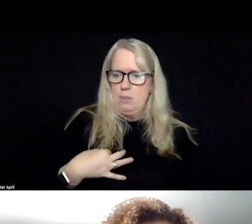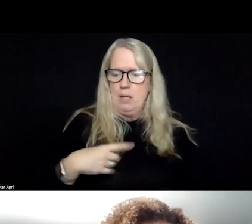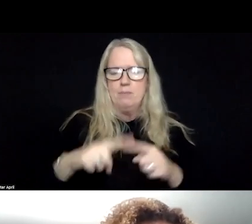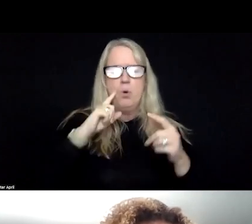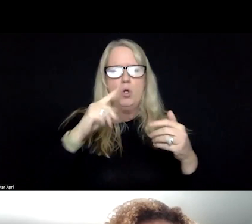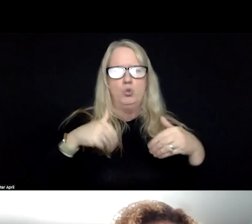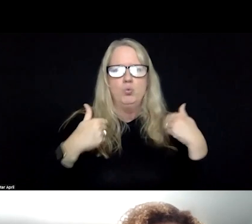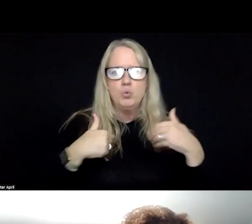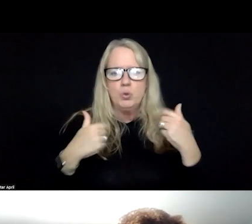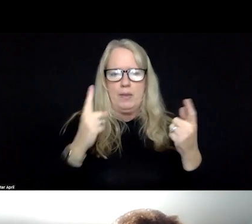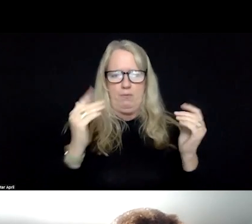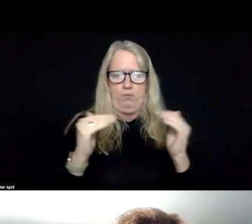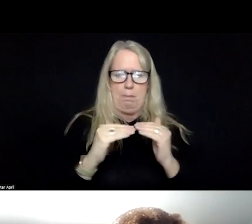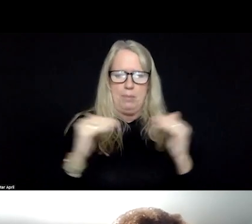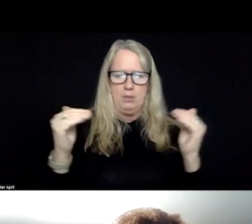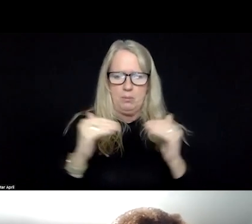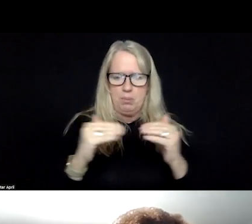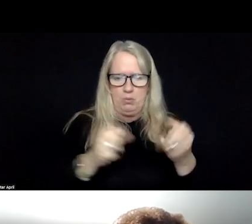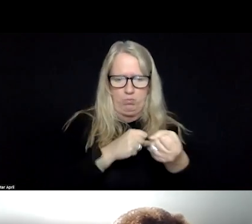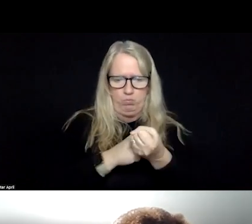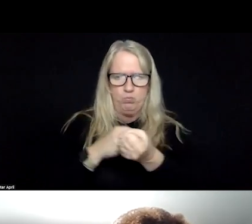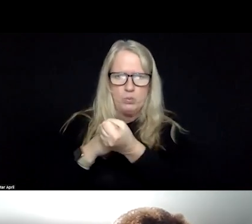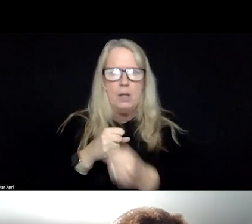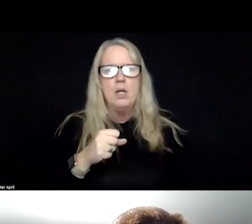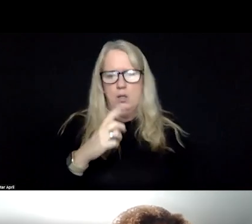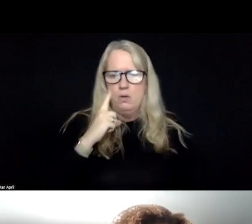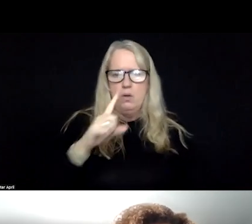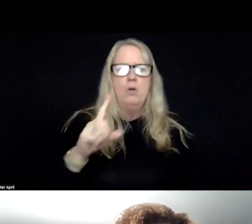IS A PEER TO PEER SUPPORT LINE AT LINES FOR LIFE IN OREGON.